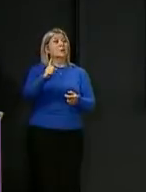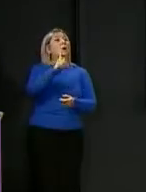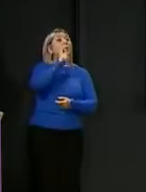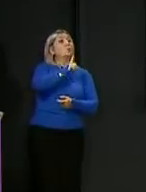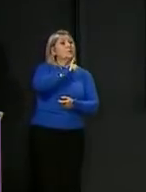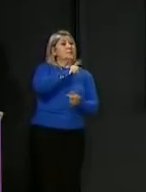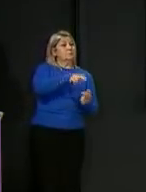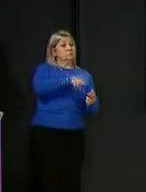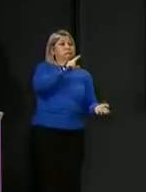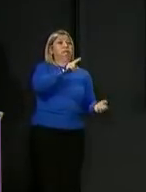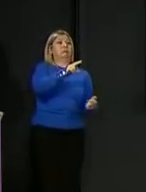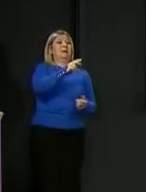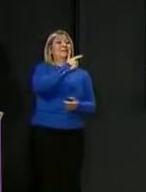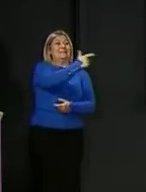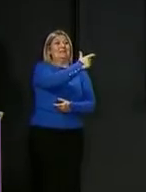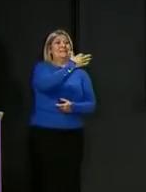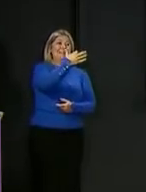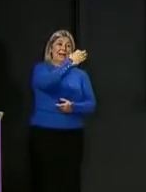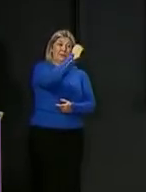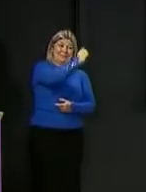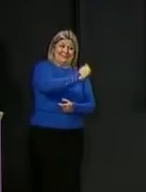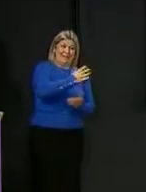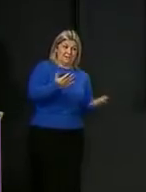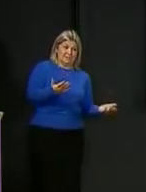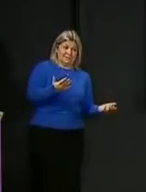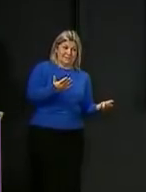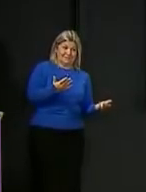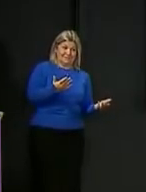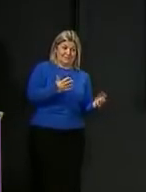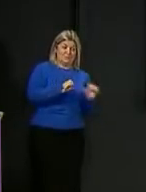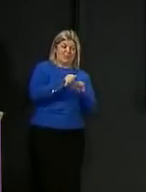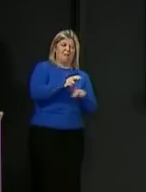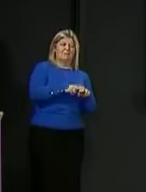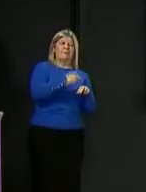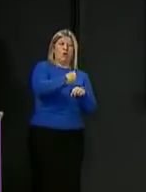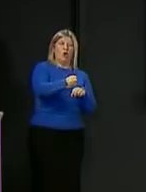furlough scheme ends. I know that you have said consistently that you are working or trying to